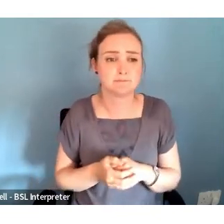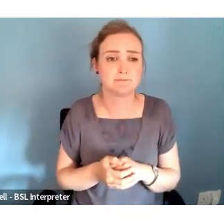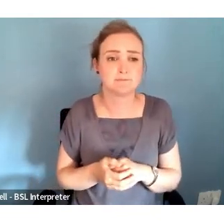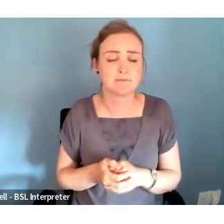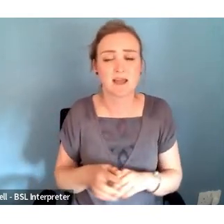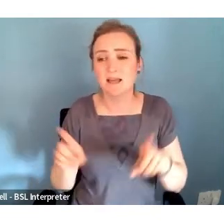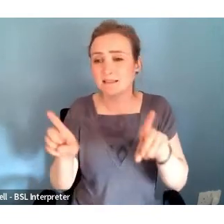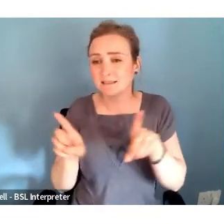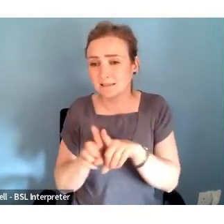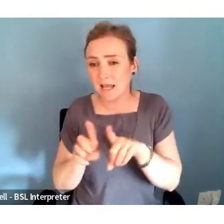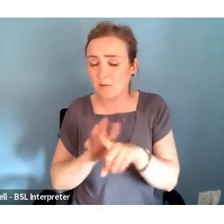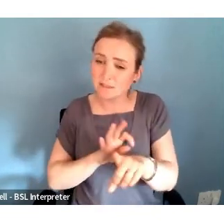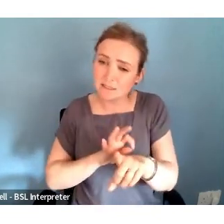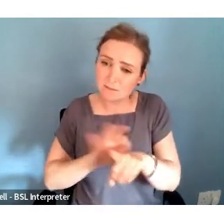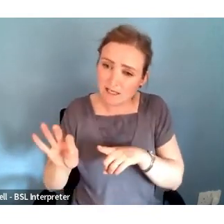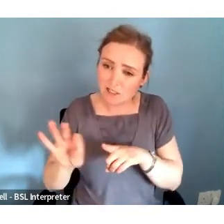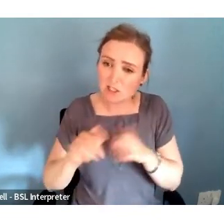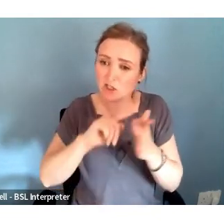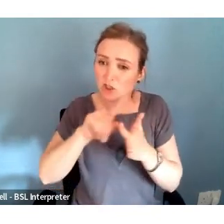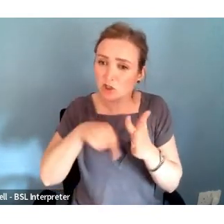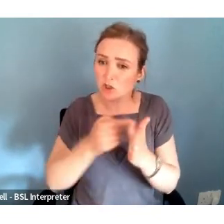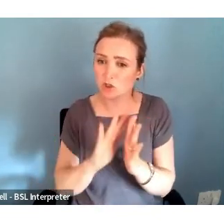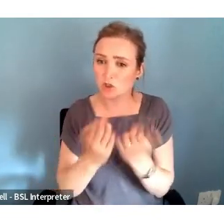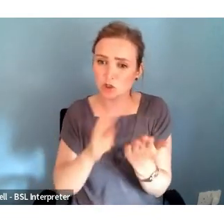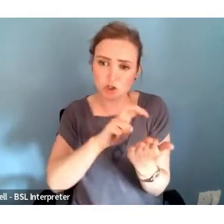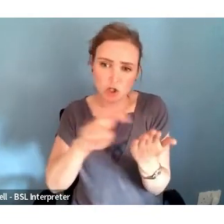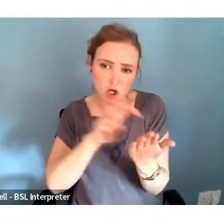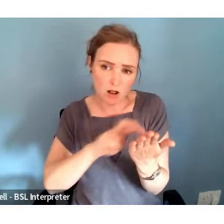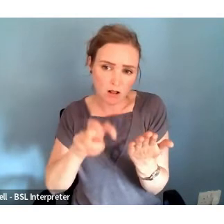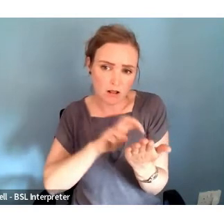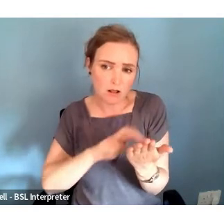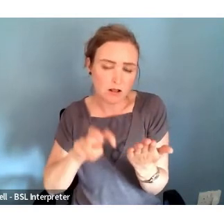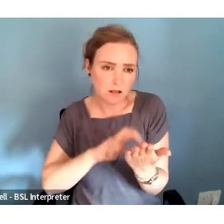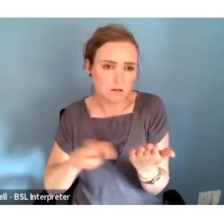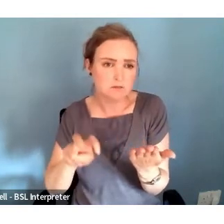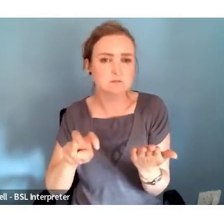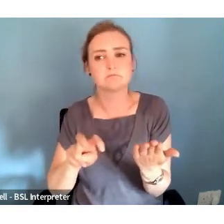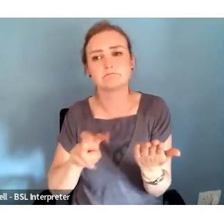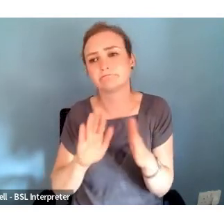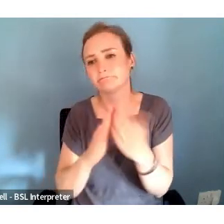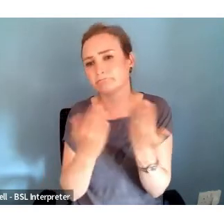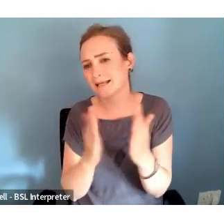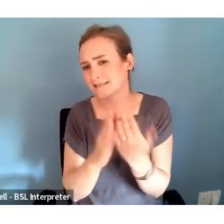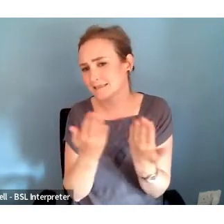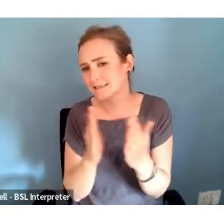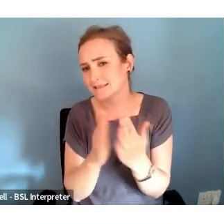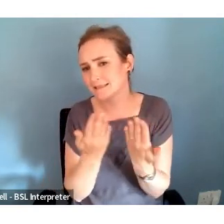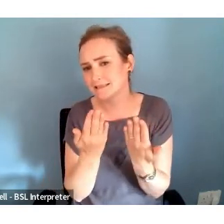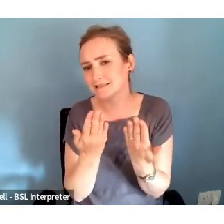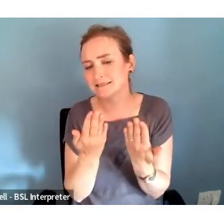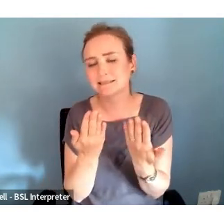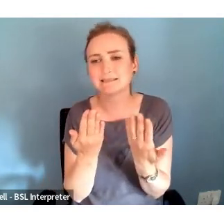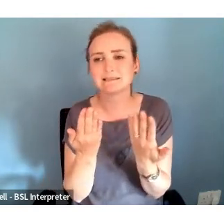journals for disabled people, magazines, like Possible